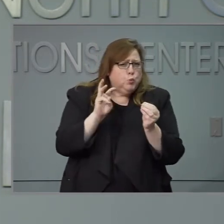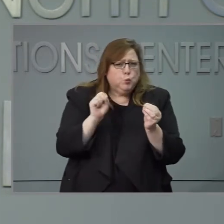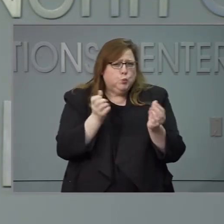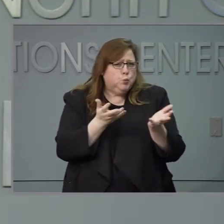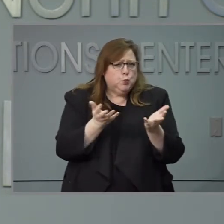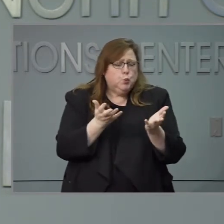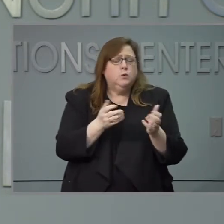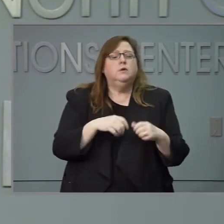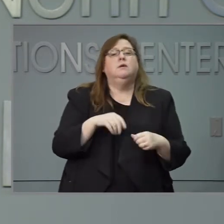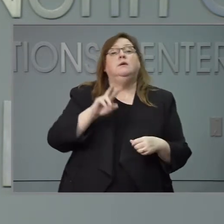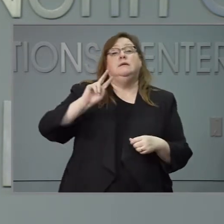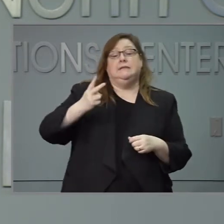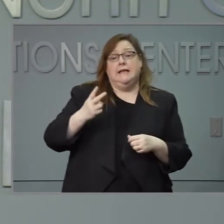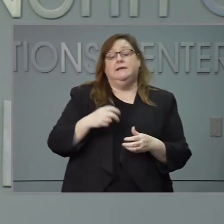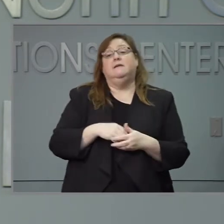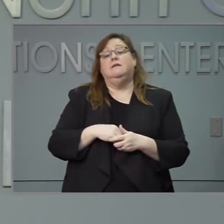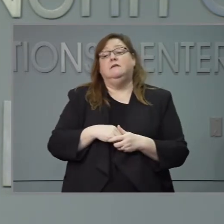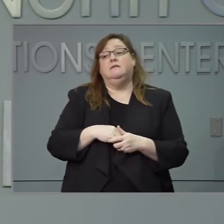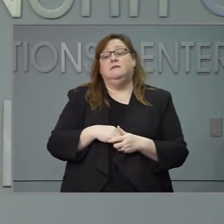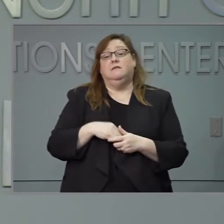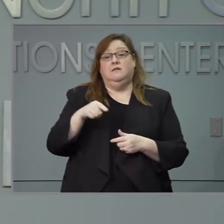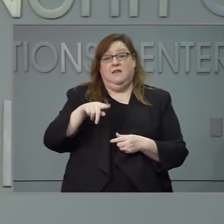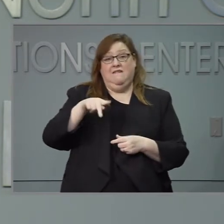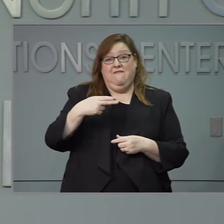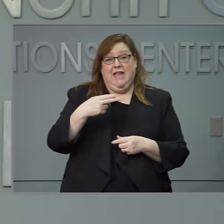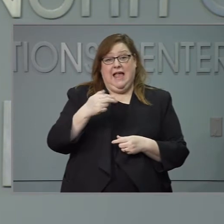SEGURIDAD SOBRE LA POLÍTICA >> Mr. Goforth: SEÑOR FOREST,